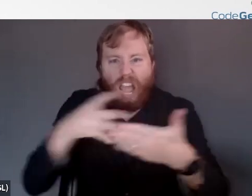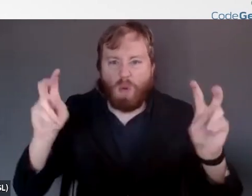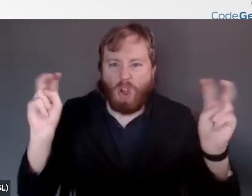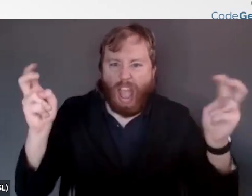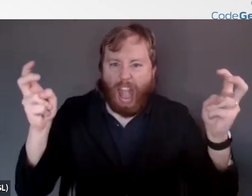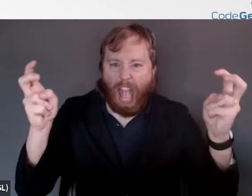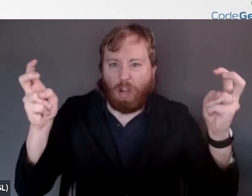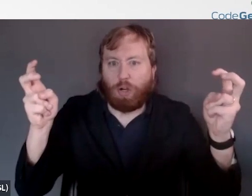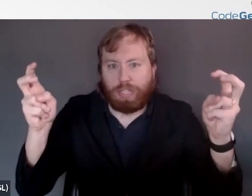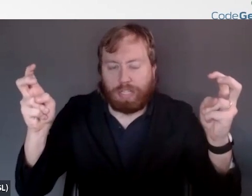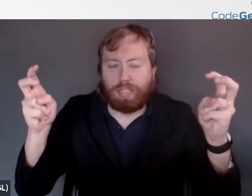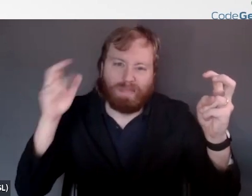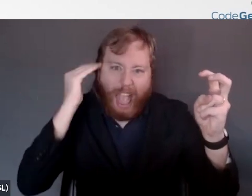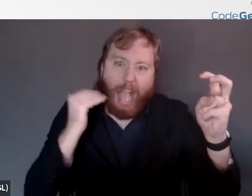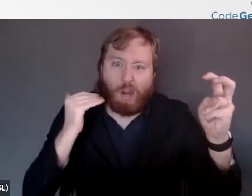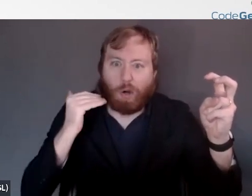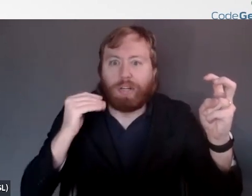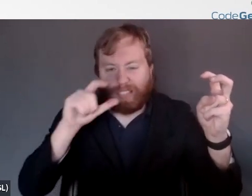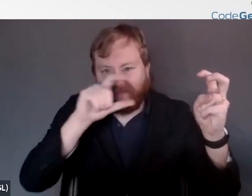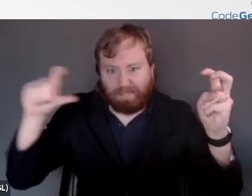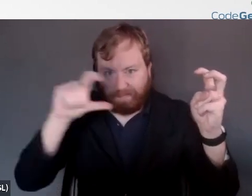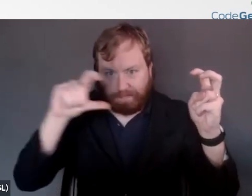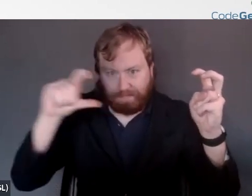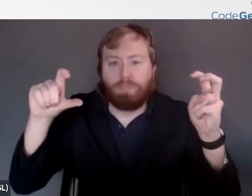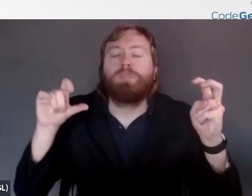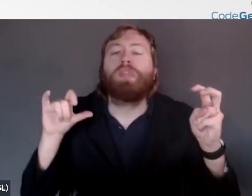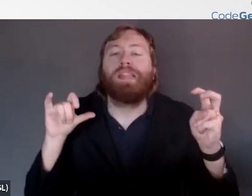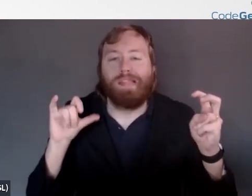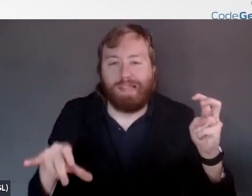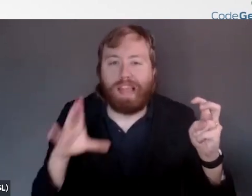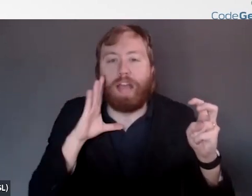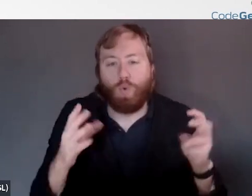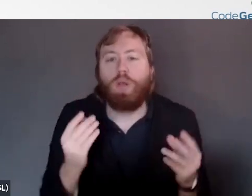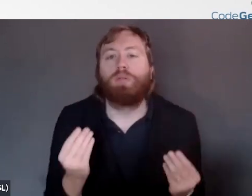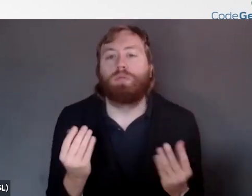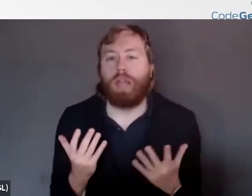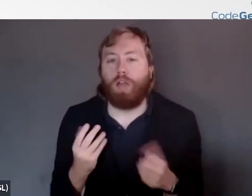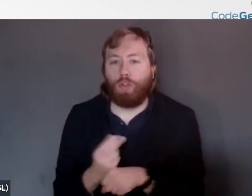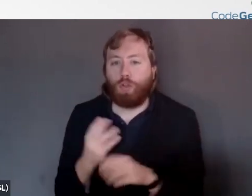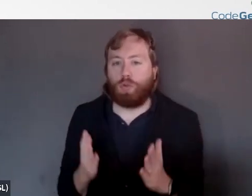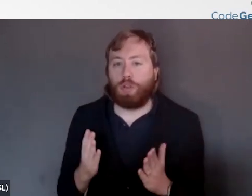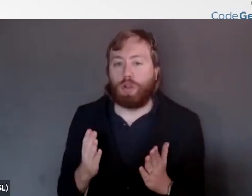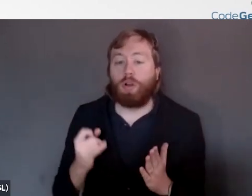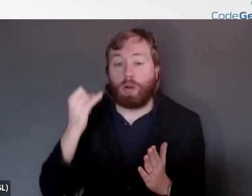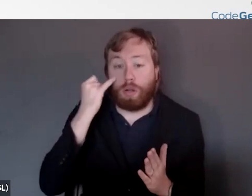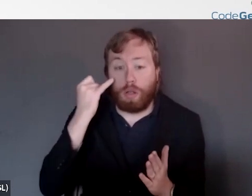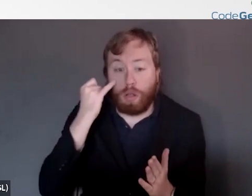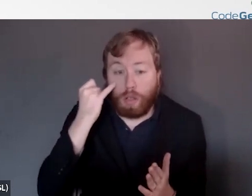That gives an indication to the screen readers whether your table header happens to be a column header,